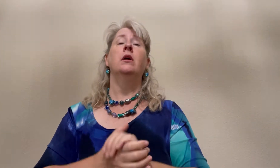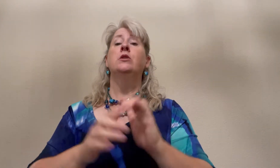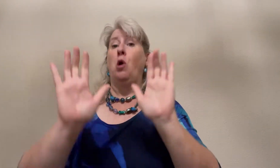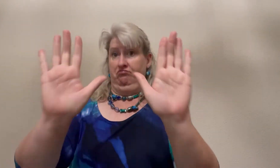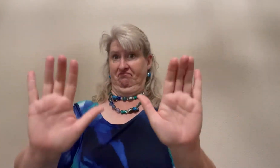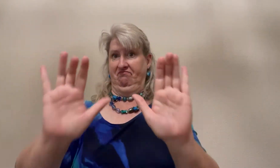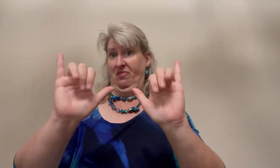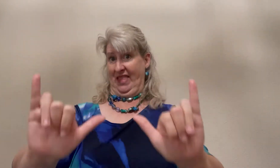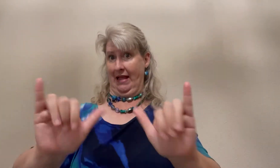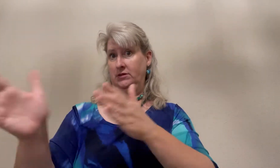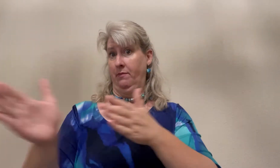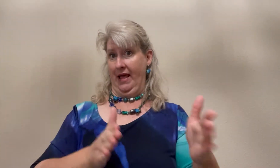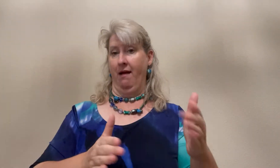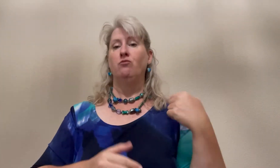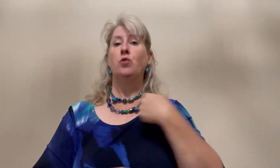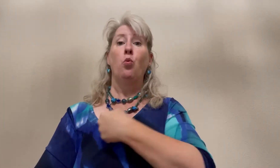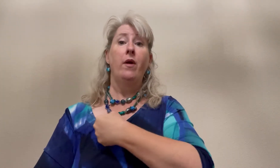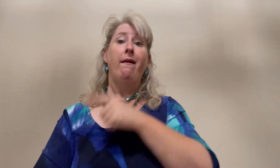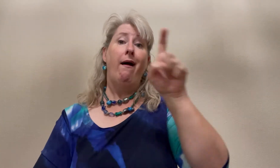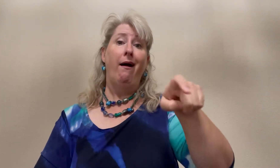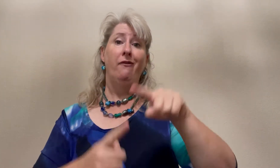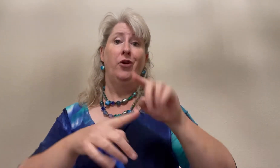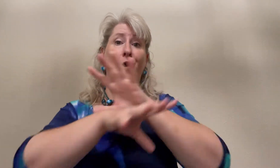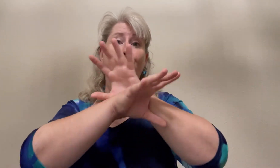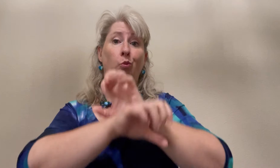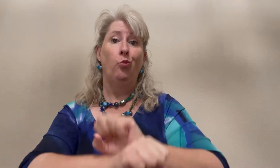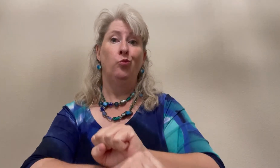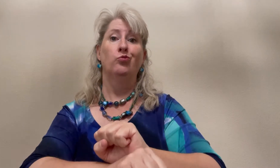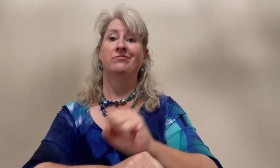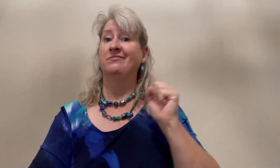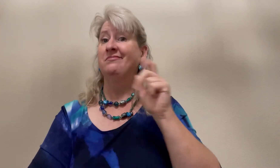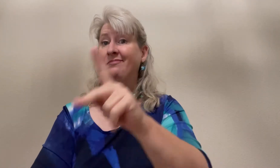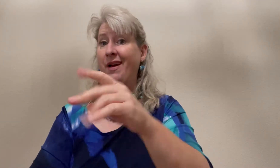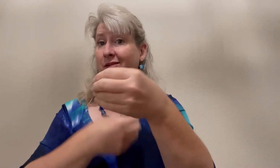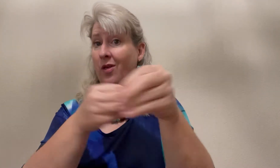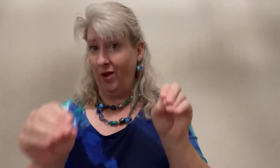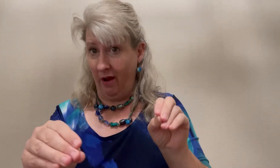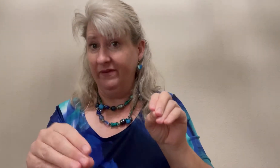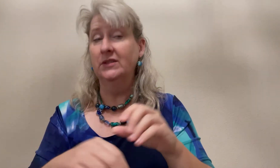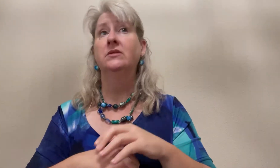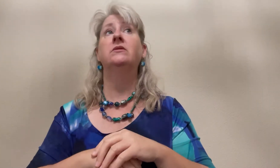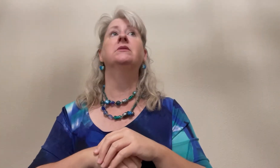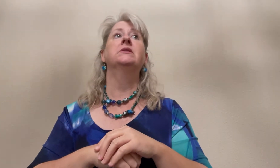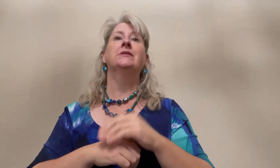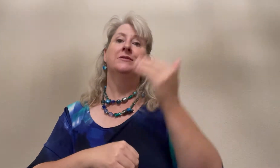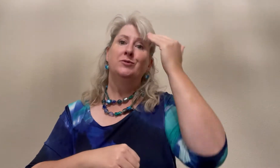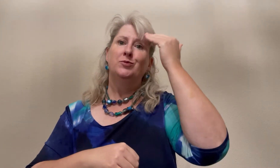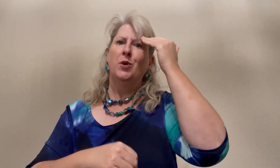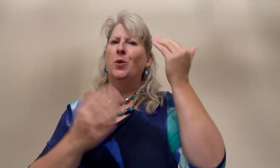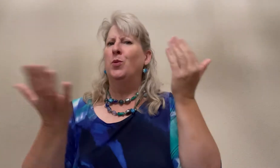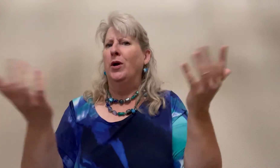That's the plan. We have to get used to being back in the office so we can know what